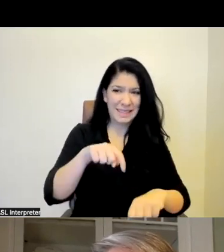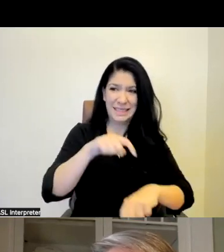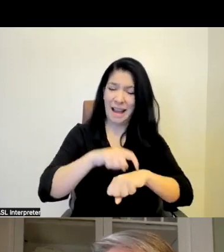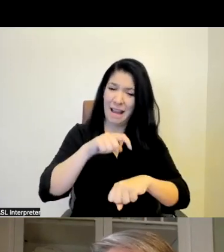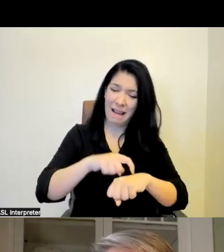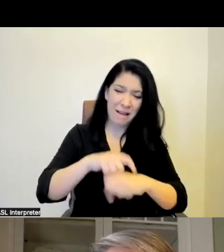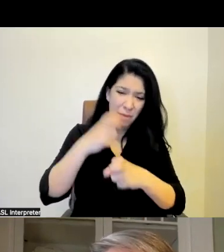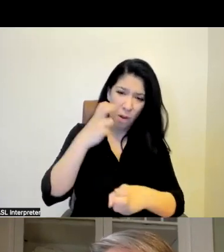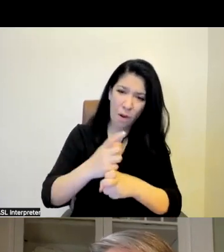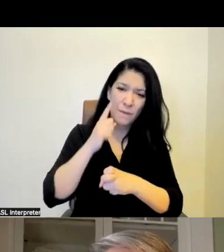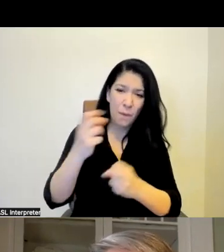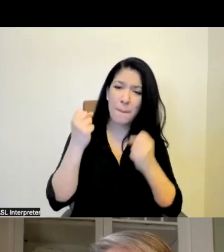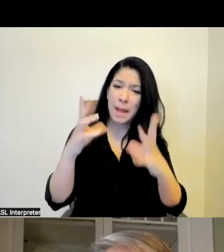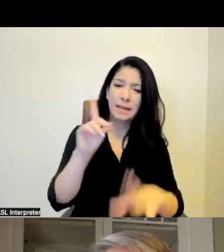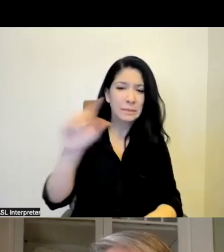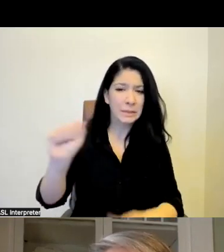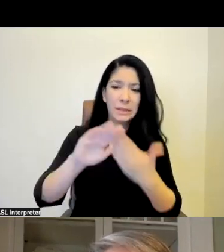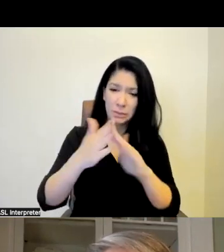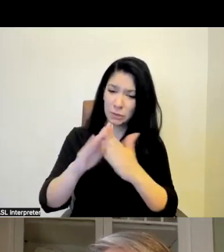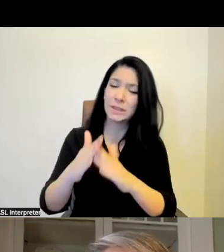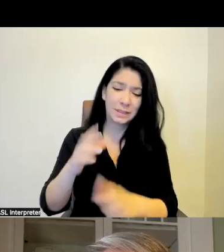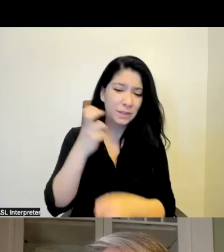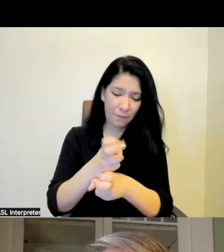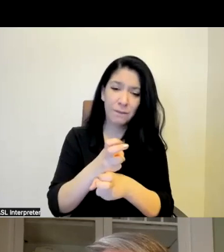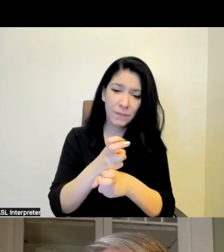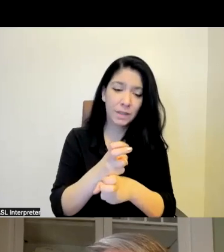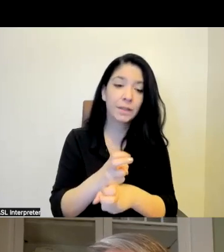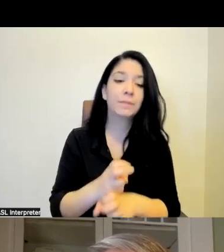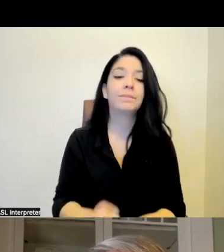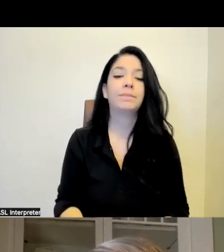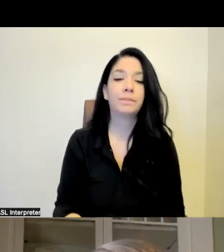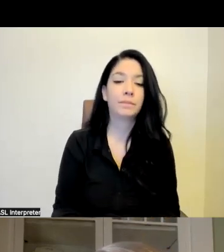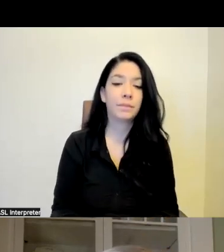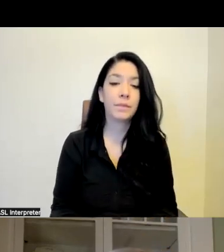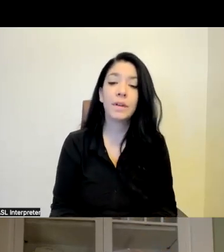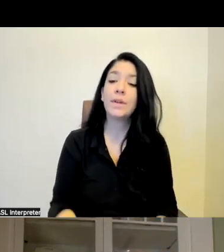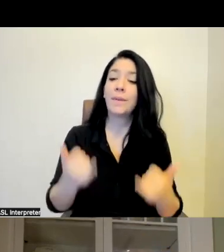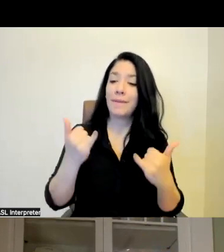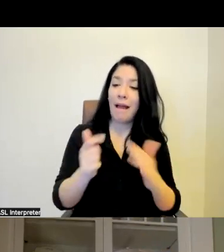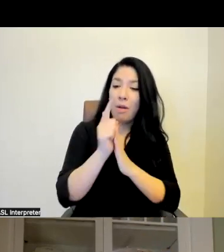for the disability community. And we're going to be talking about things as lawyers now.